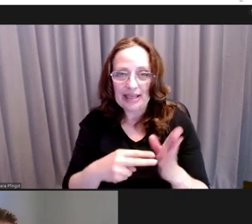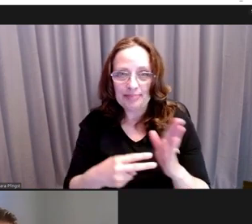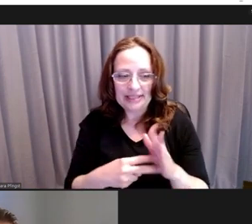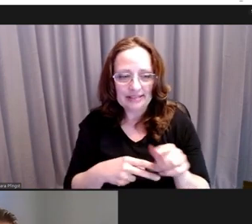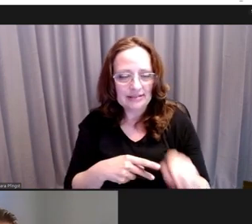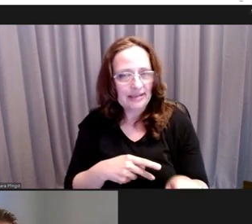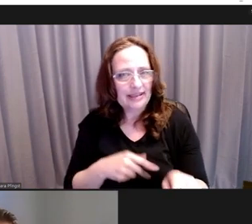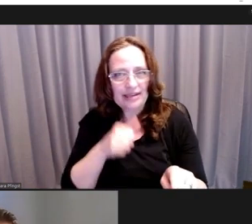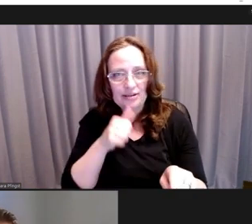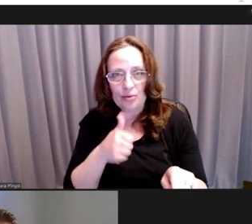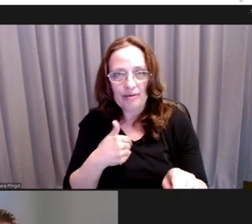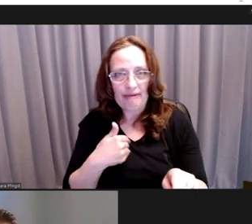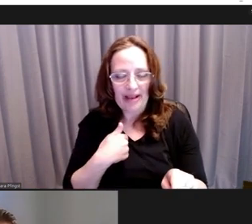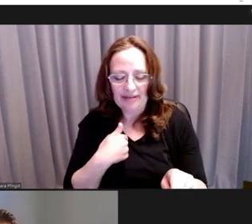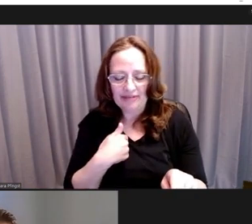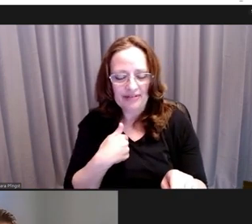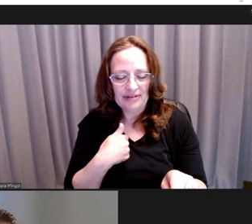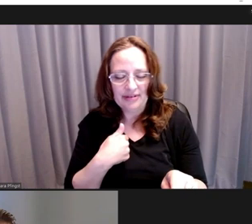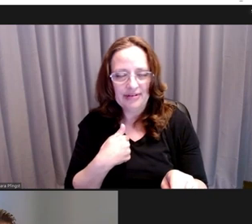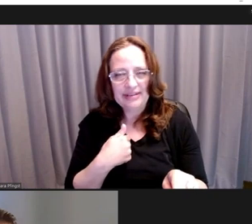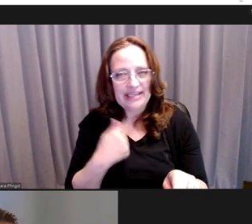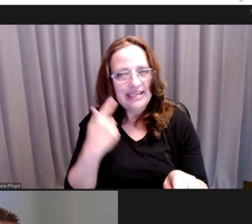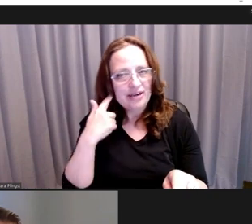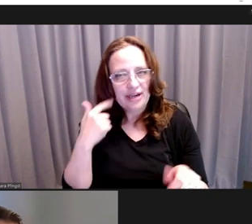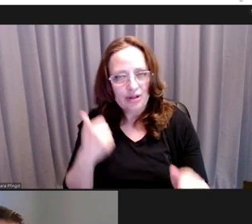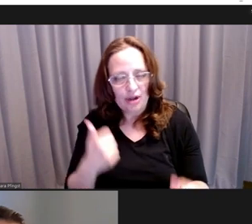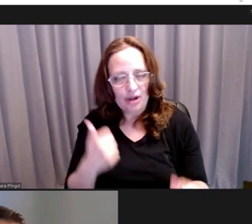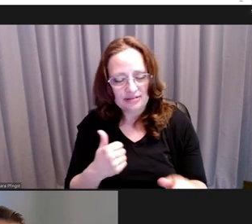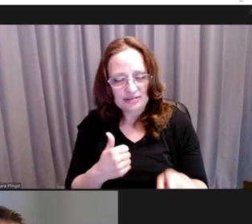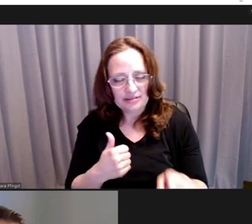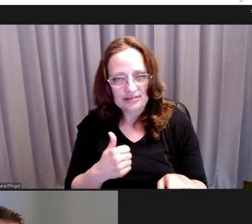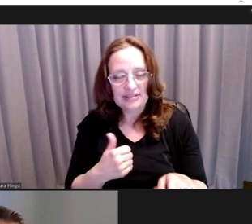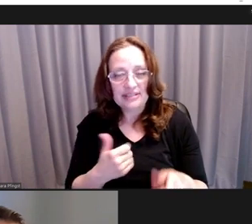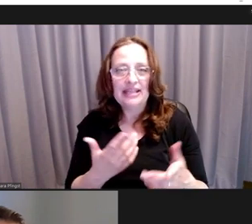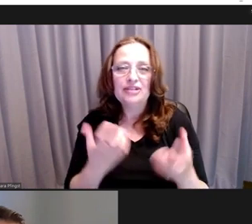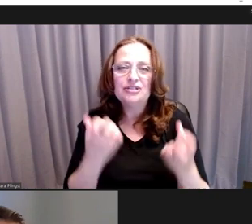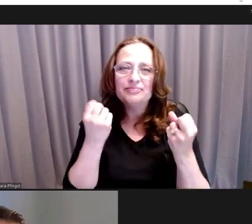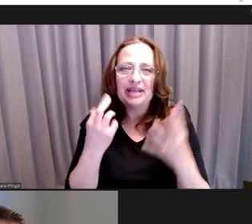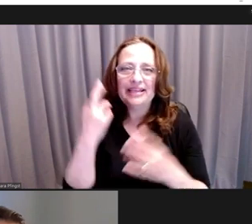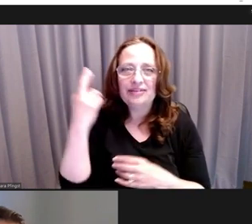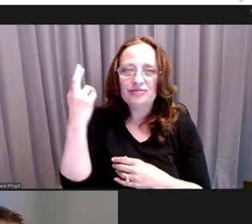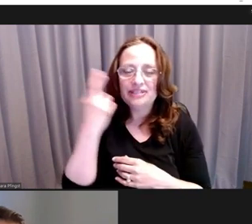a failed screen in the hospital. And so... I'm not sure what the recommendation was that's being